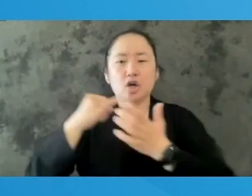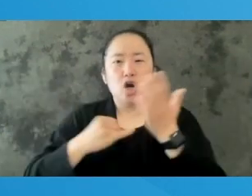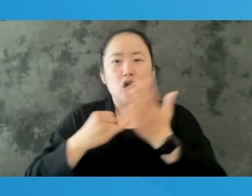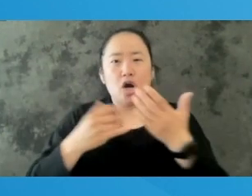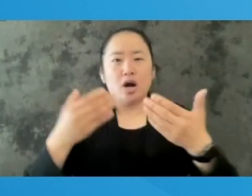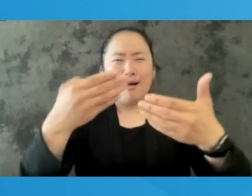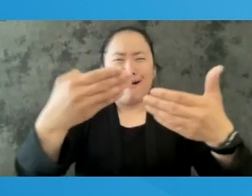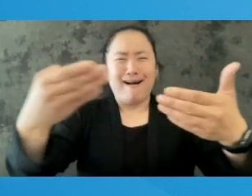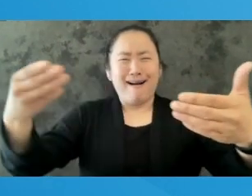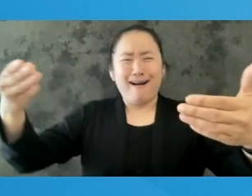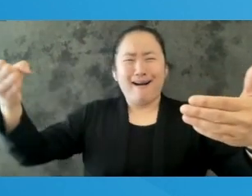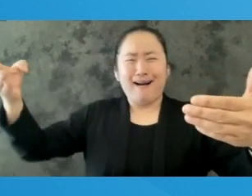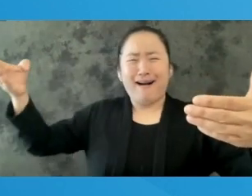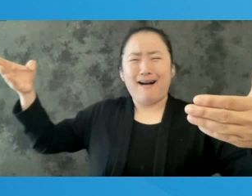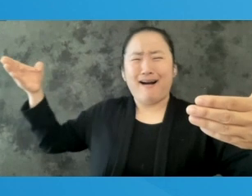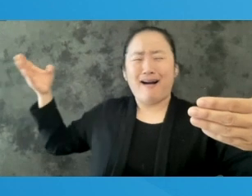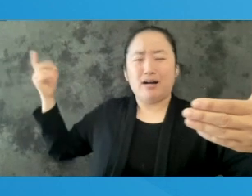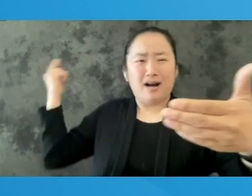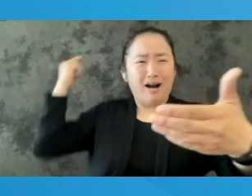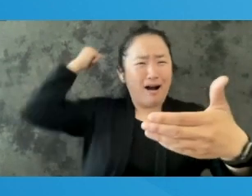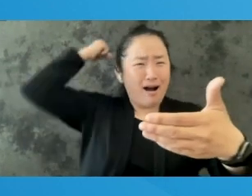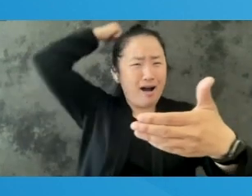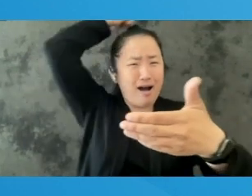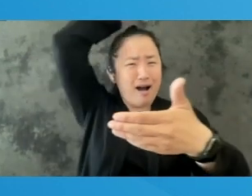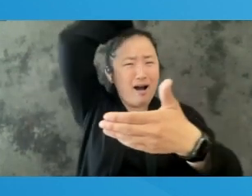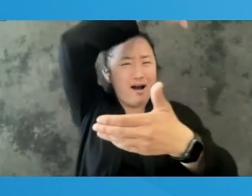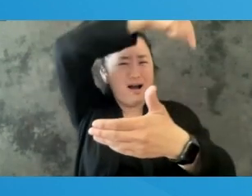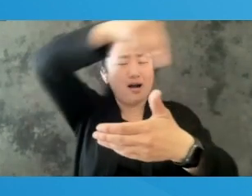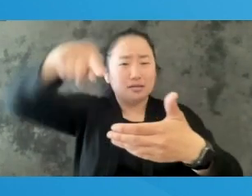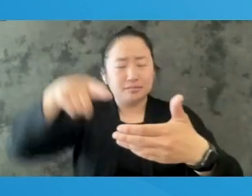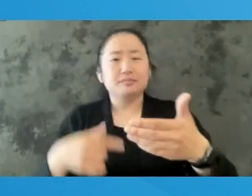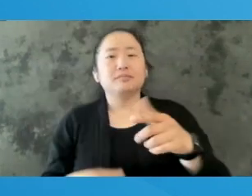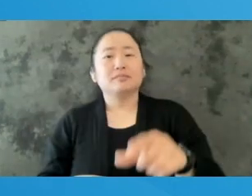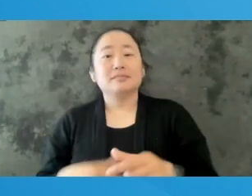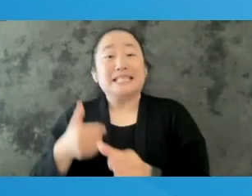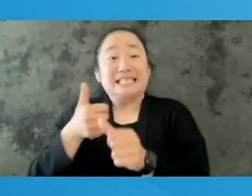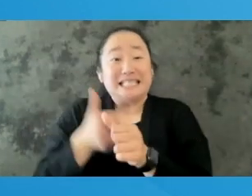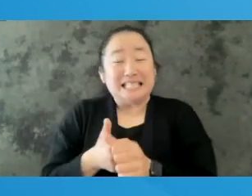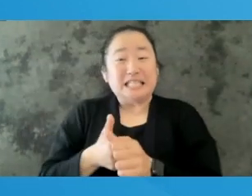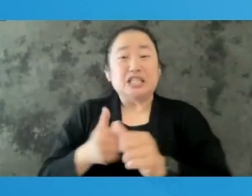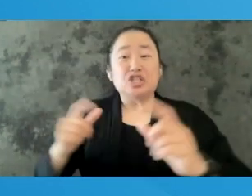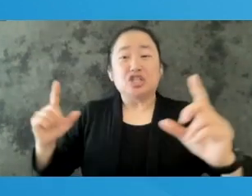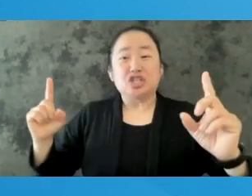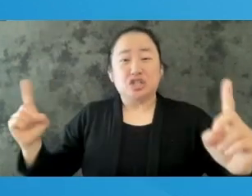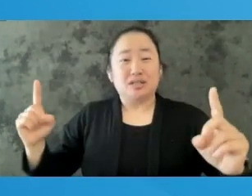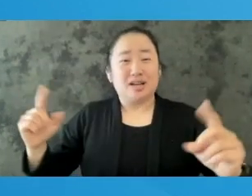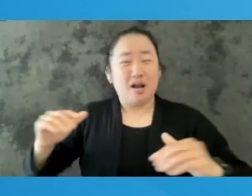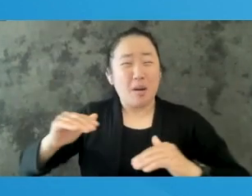way around our circular building and each canvas goes from floor to ceiling.